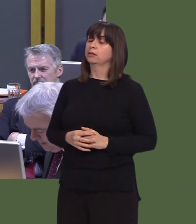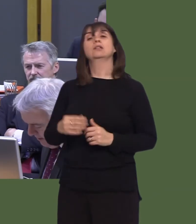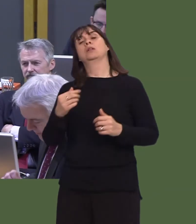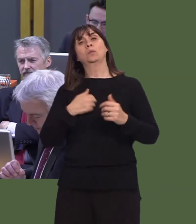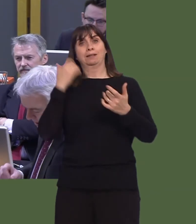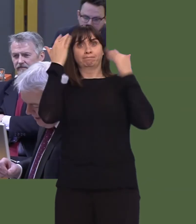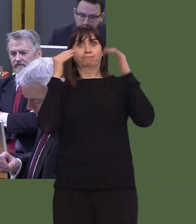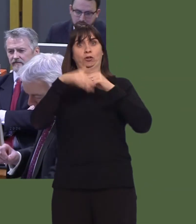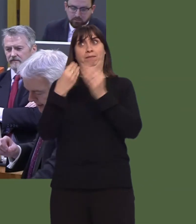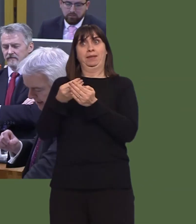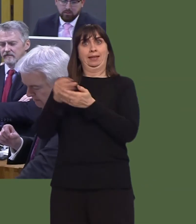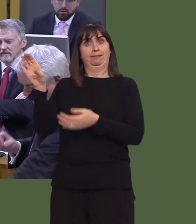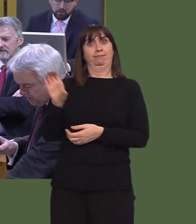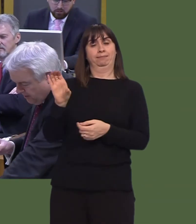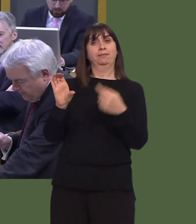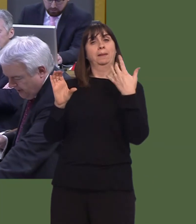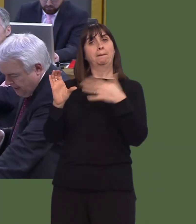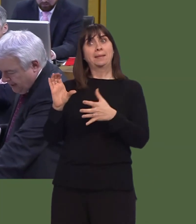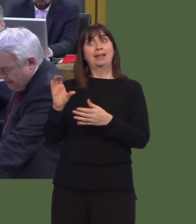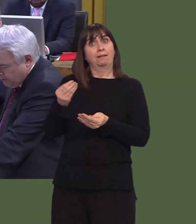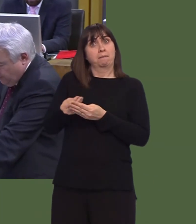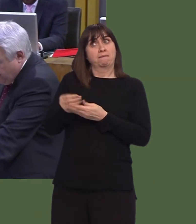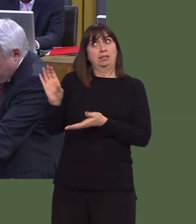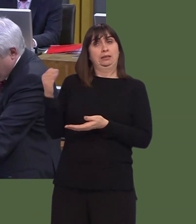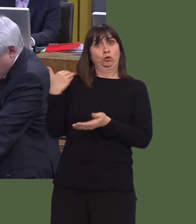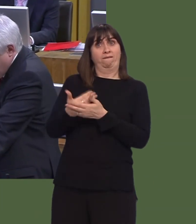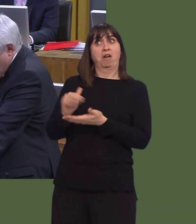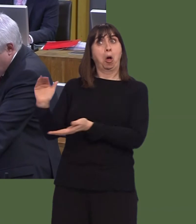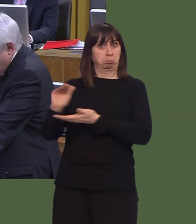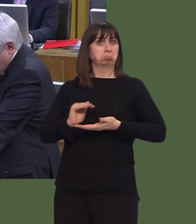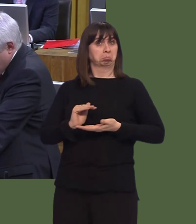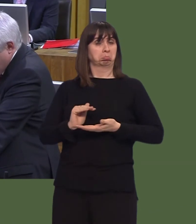I can say that we've received a modest amount of funding so far, because of the UK Government's